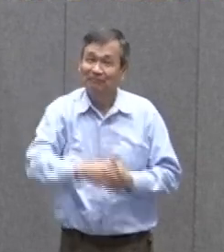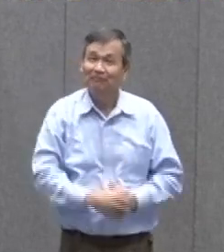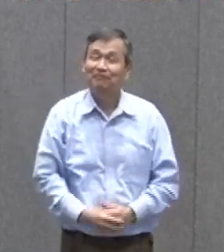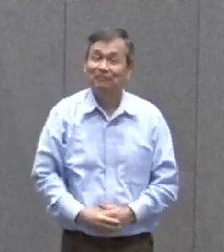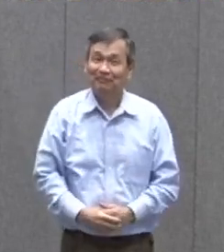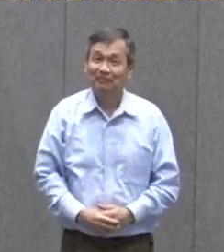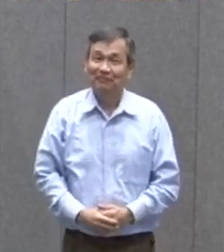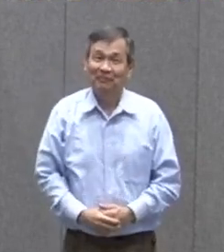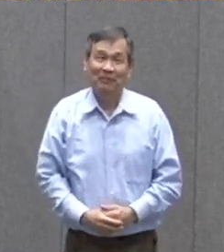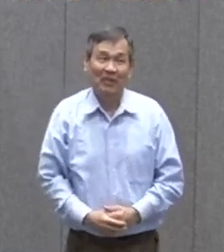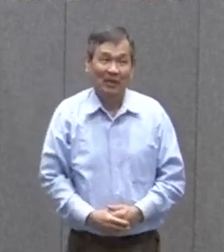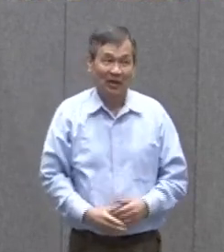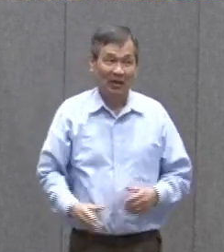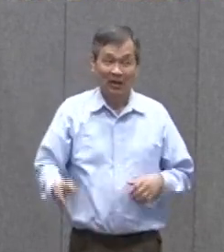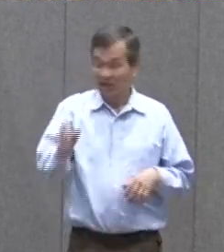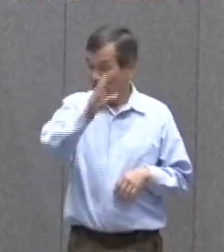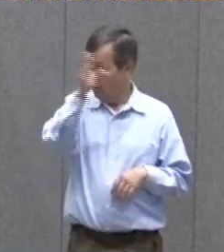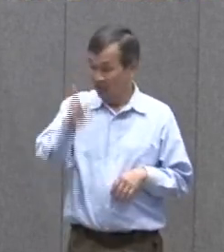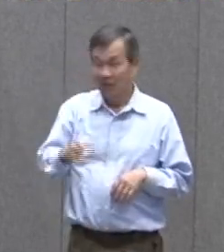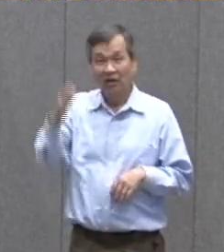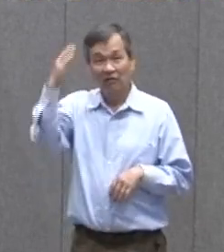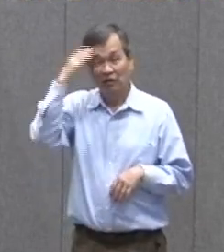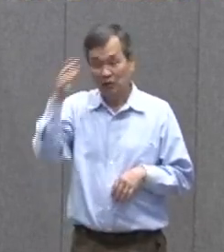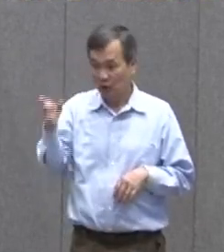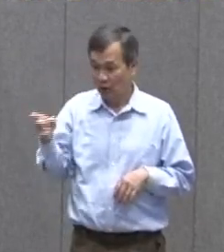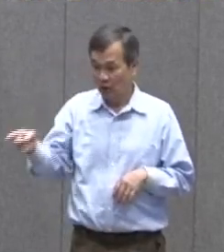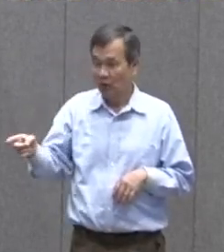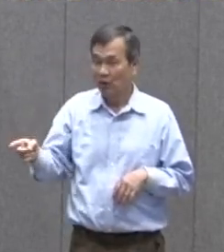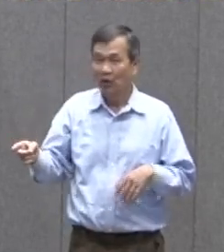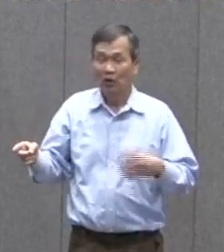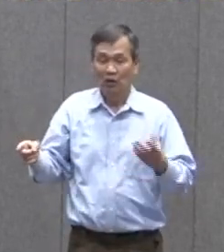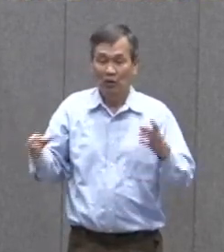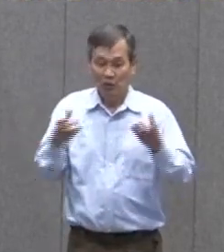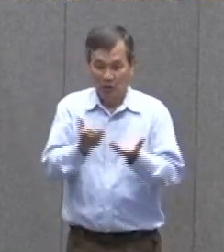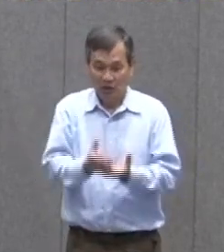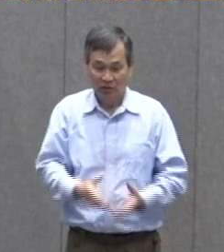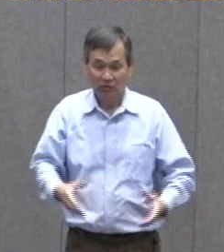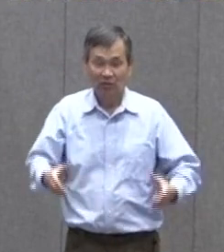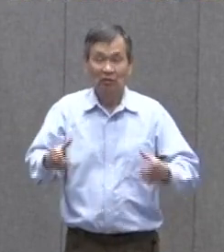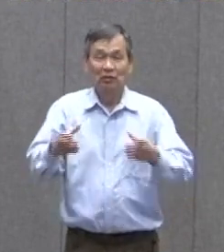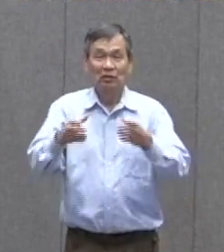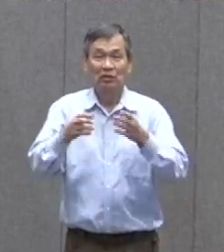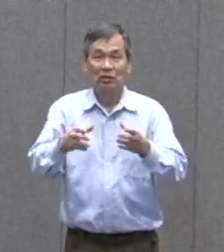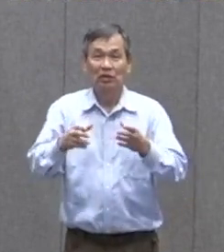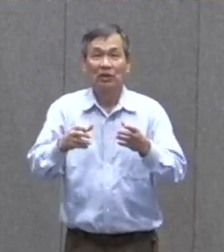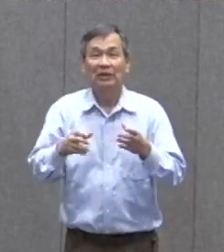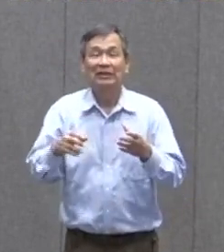They'll never know what it feels like to clink against the side of a cereal bowl.